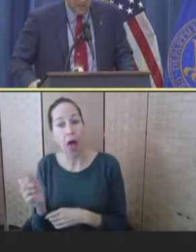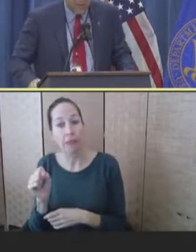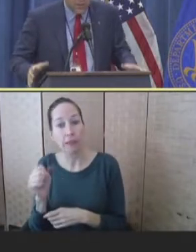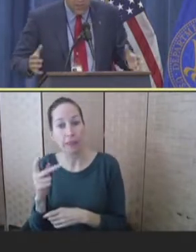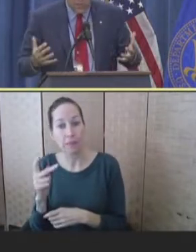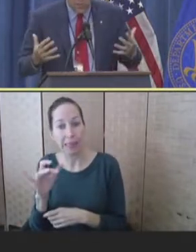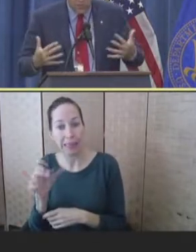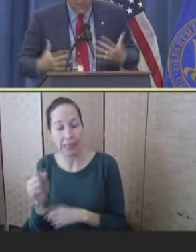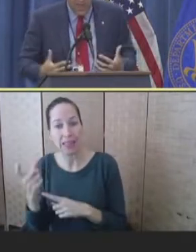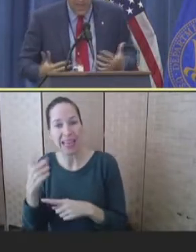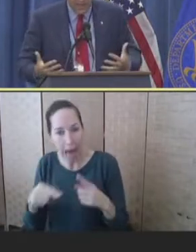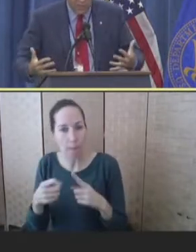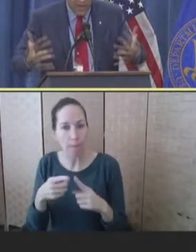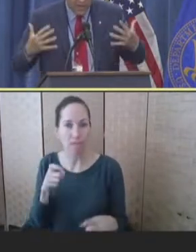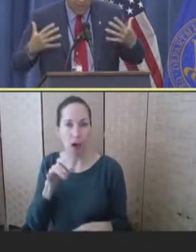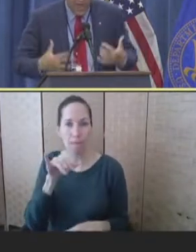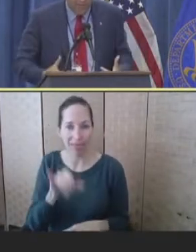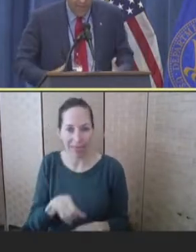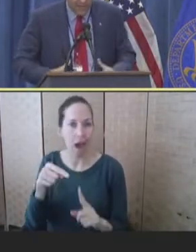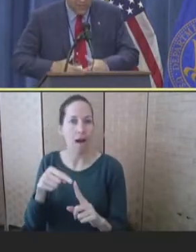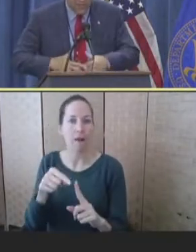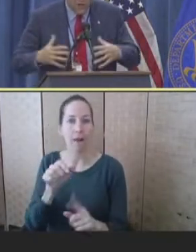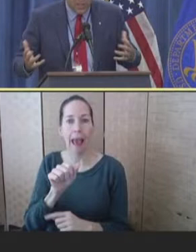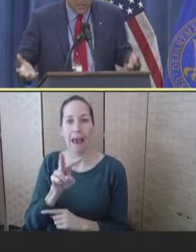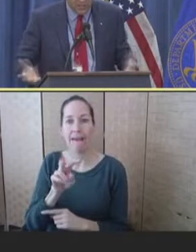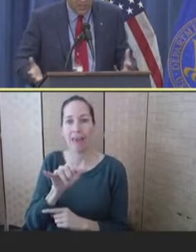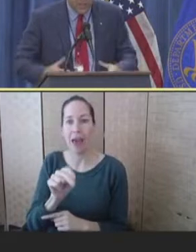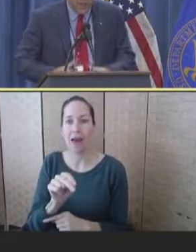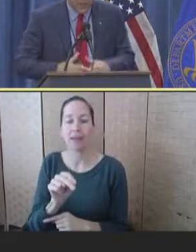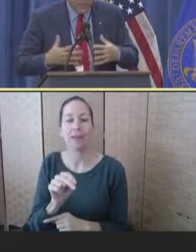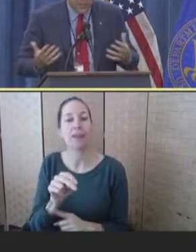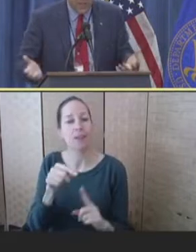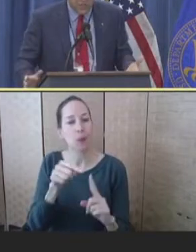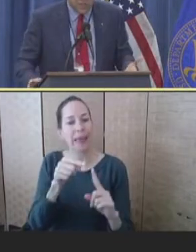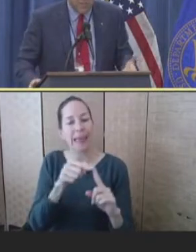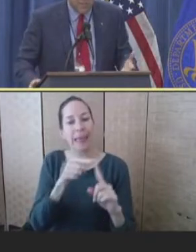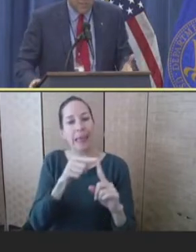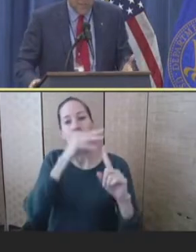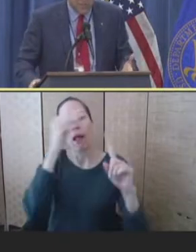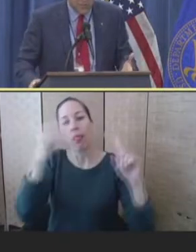So, these are sort of like great grandparents to all influenza viruses that have jumped into mammals.